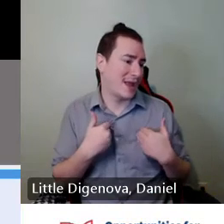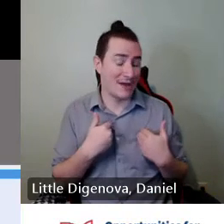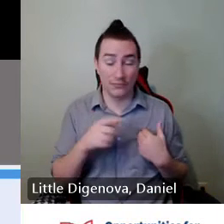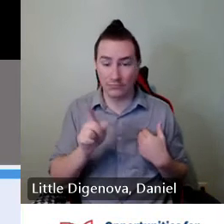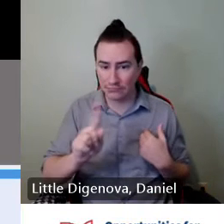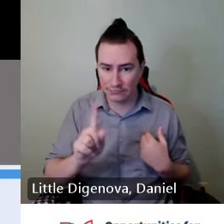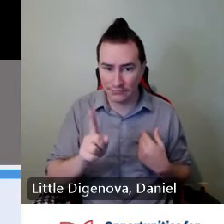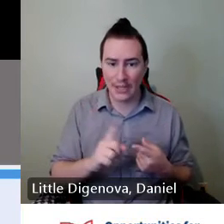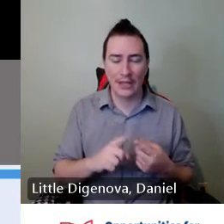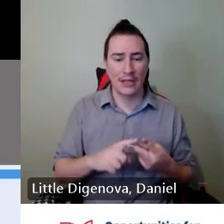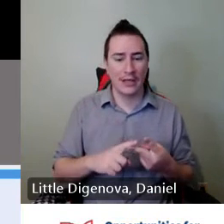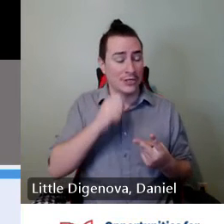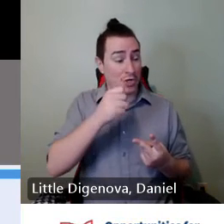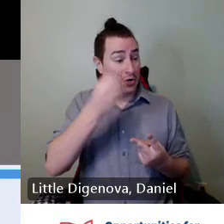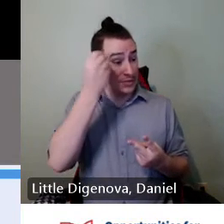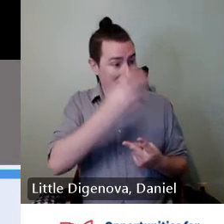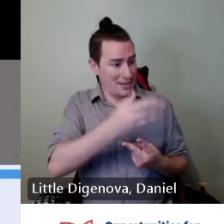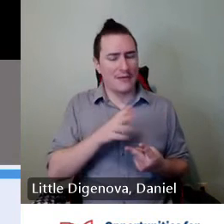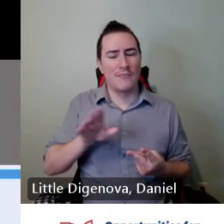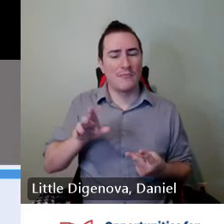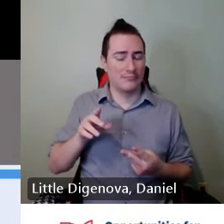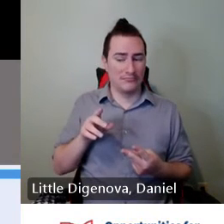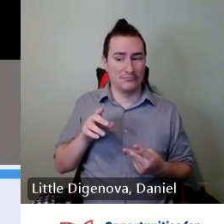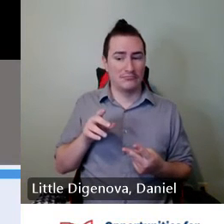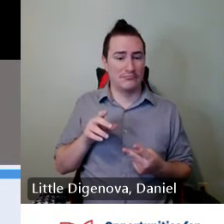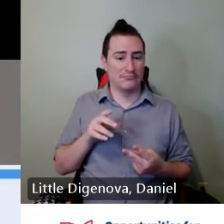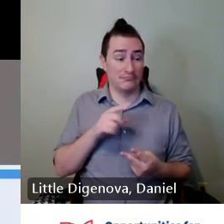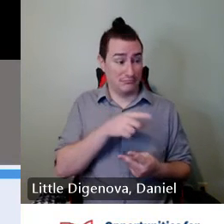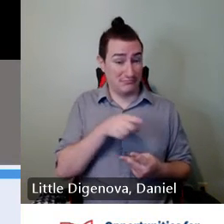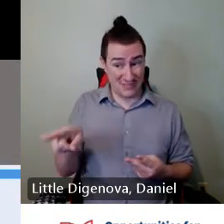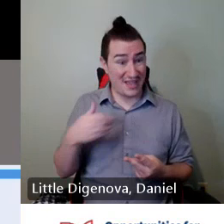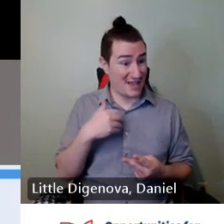reasonable accommodation because this term is unique to the ADA